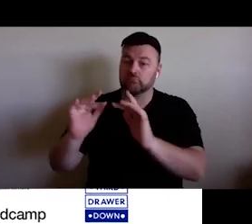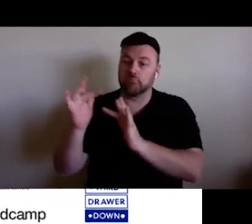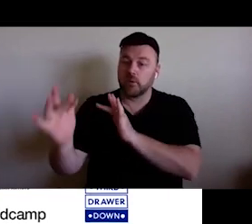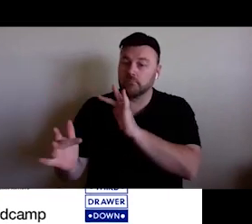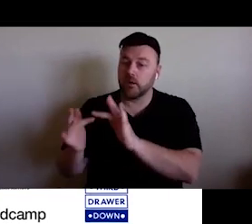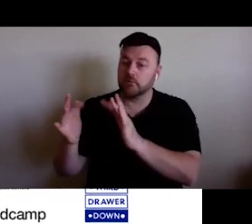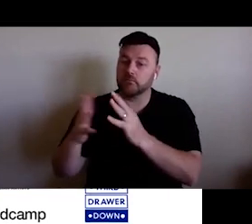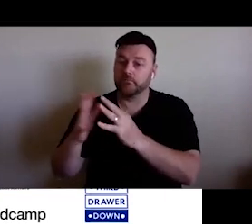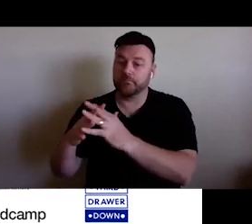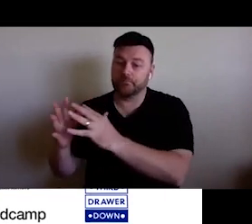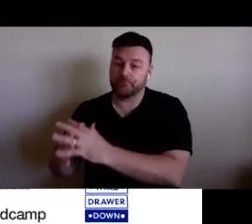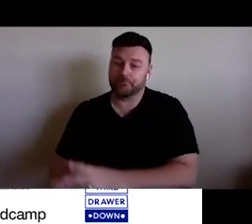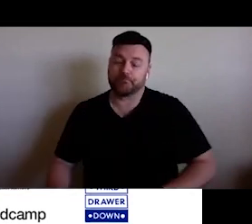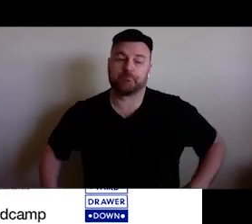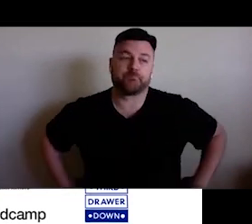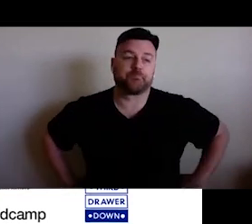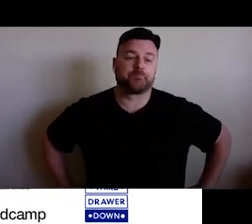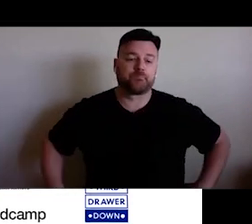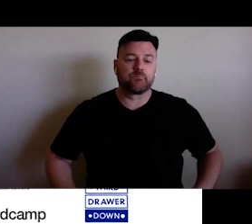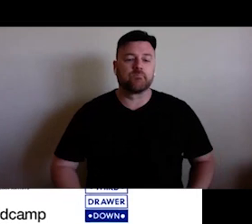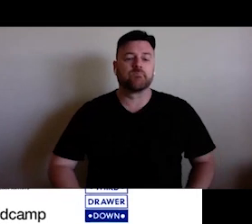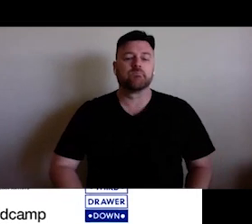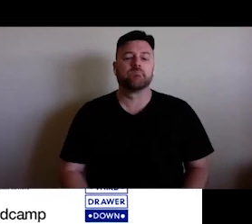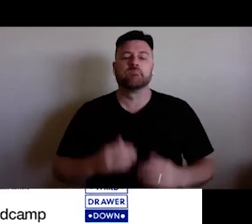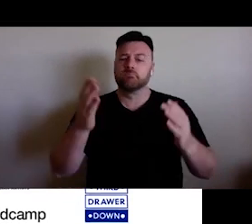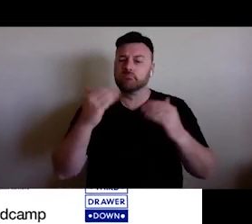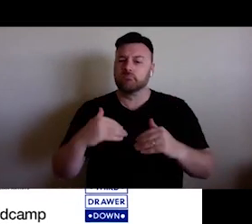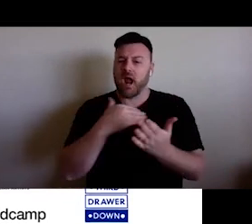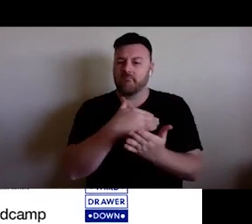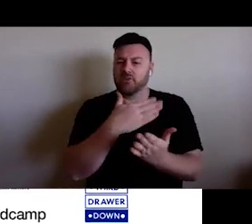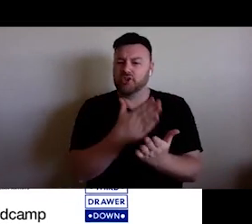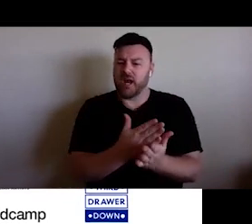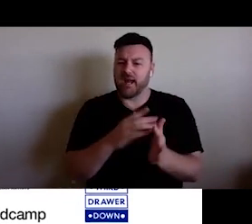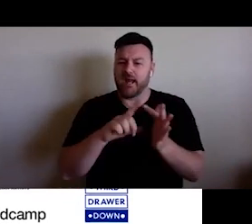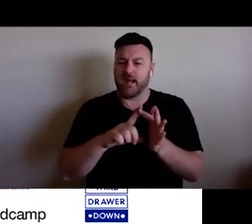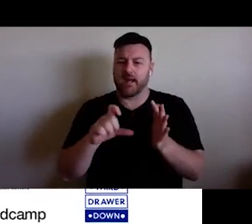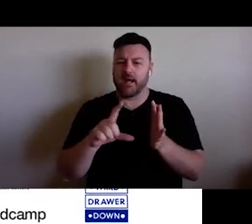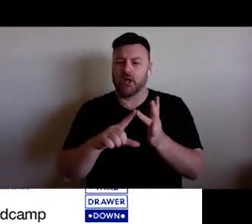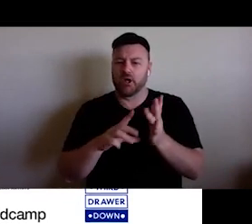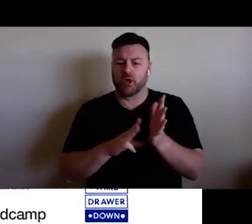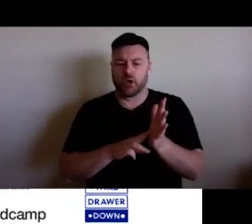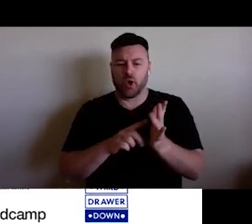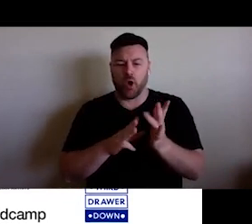the idea - again, probably popularised most by Airbnb or